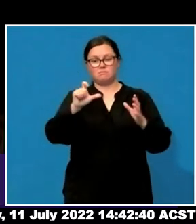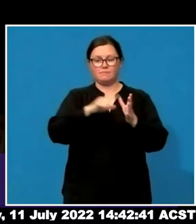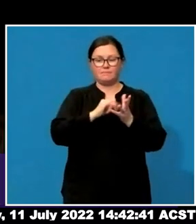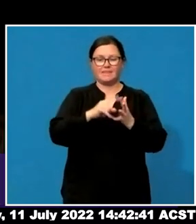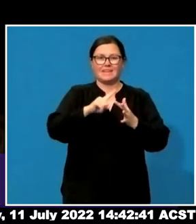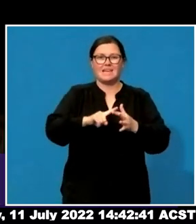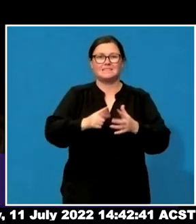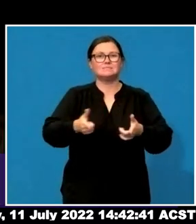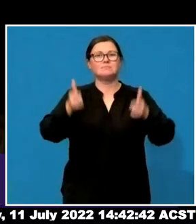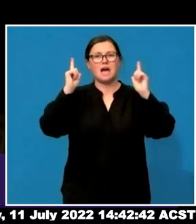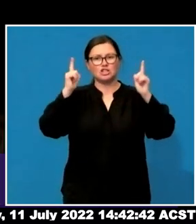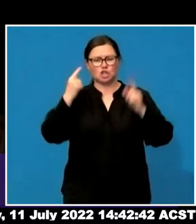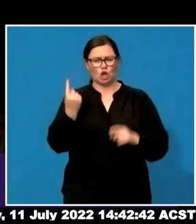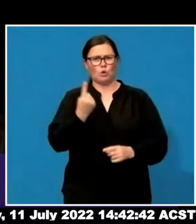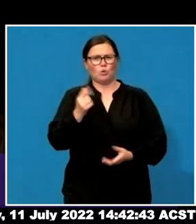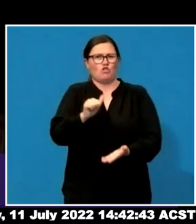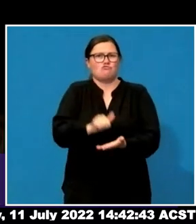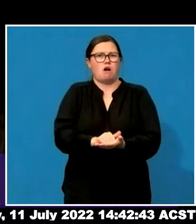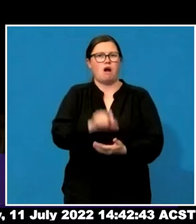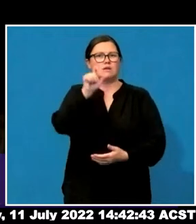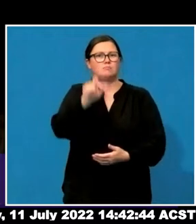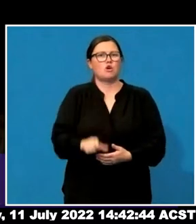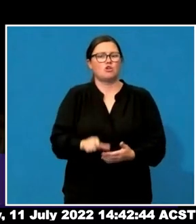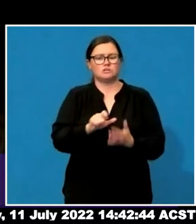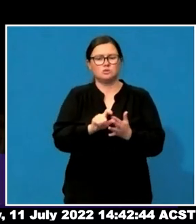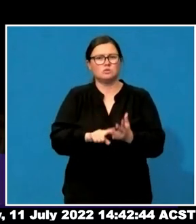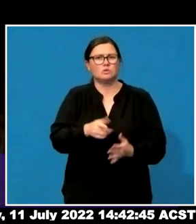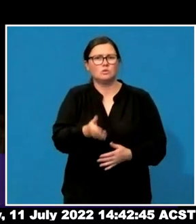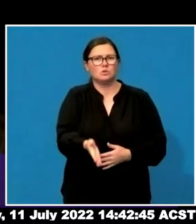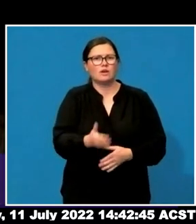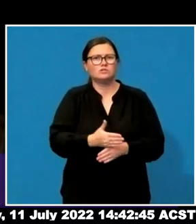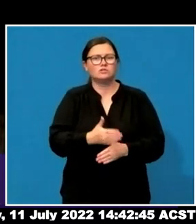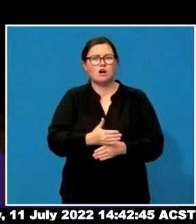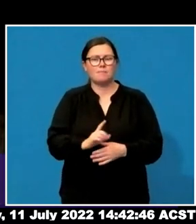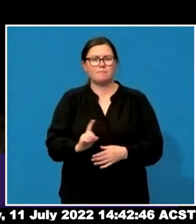Well, I think - believe if it is that we are coming from a point of the impact of